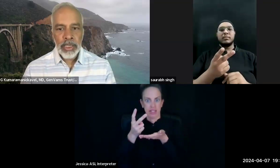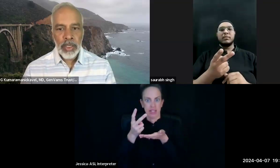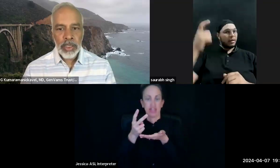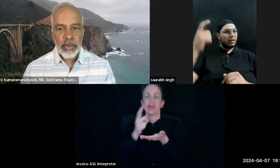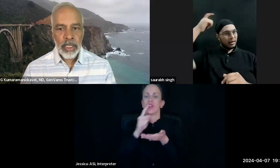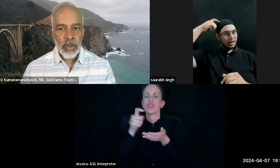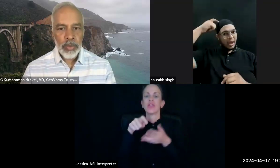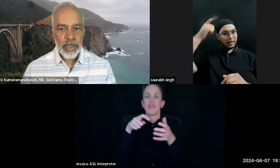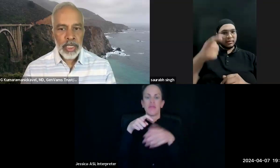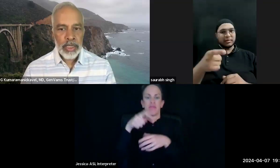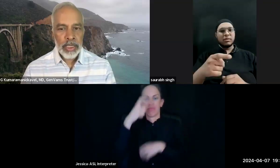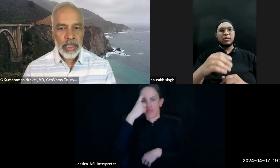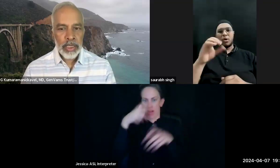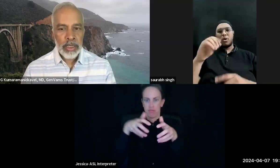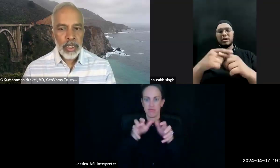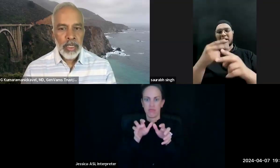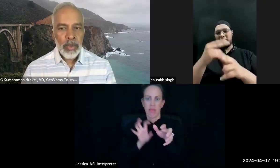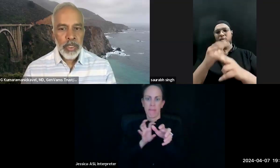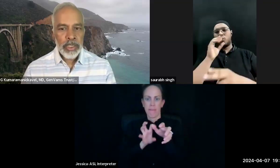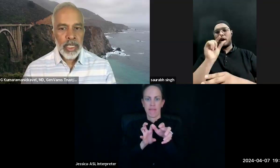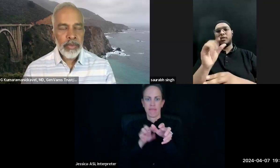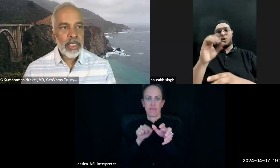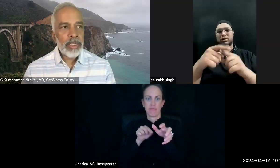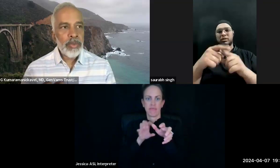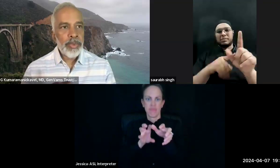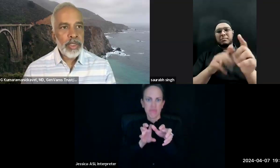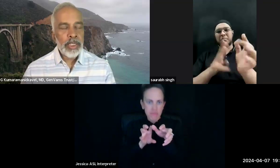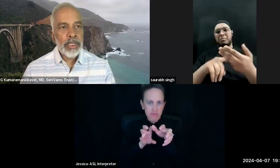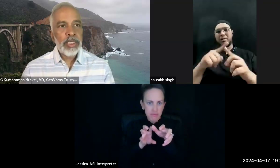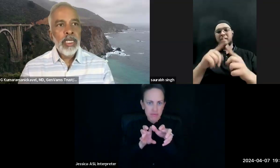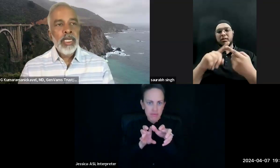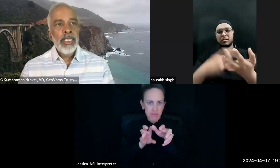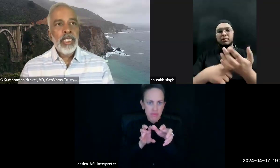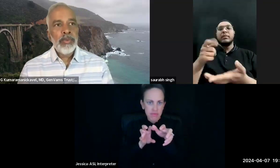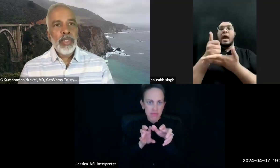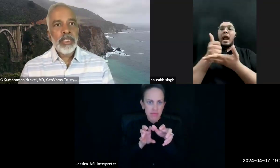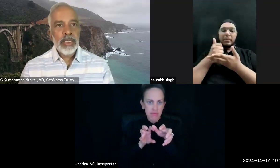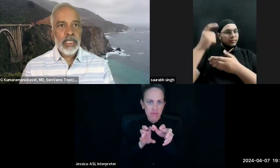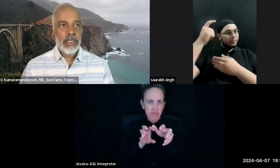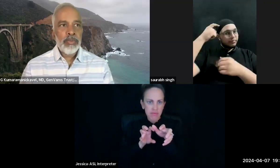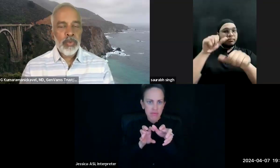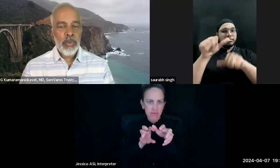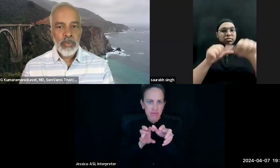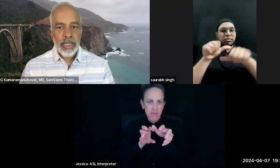the Occipital Lobe. So that's the region which helps us to process the information that is provided by